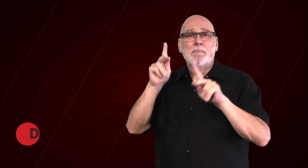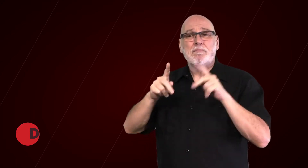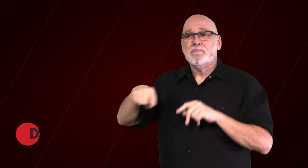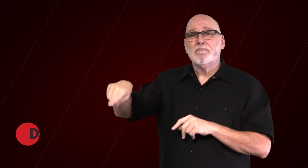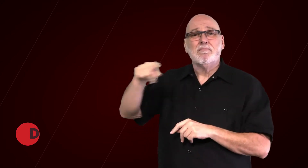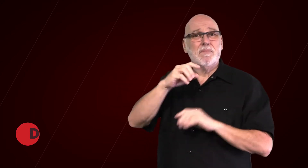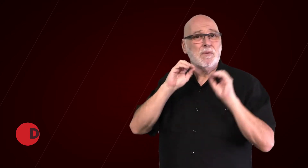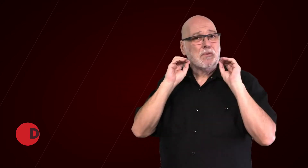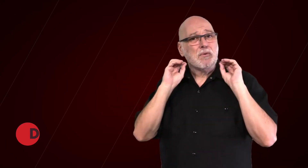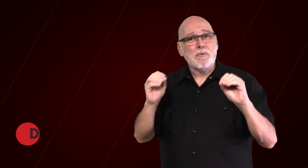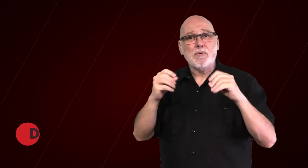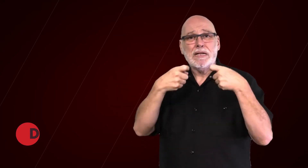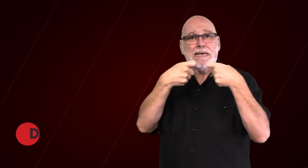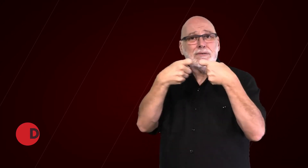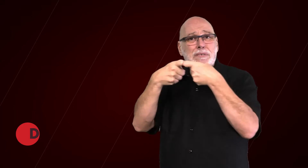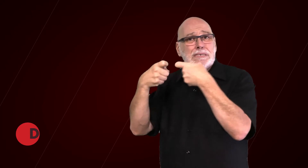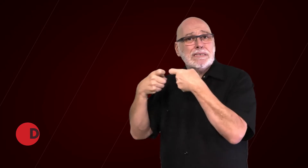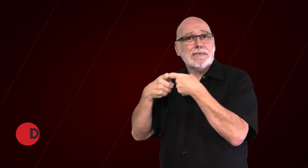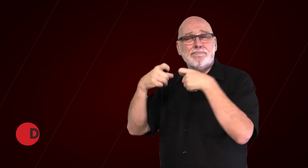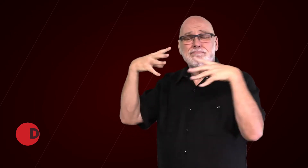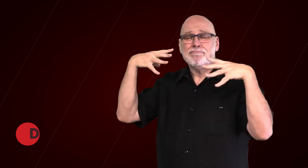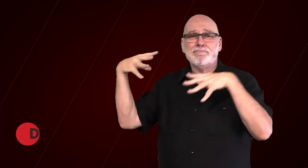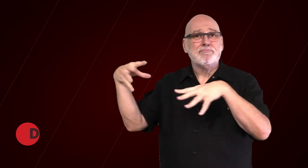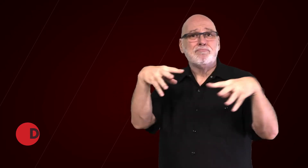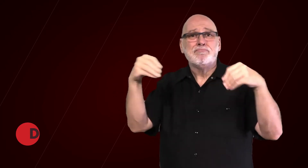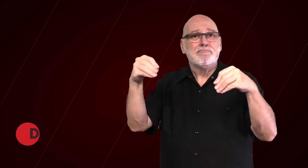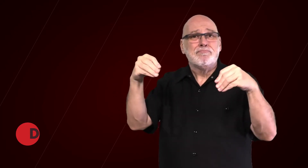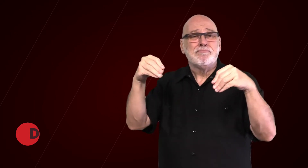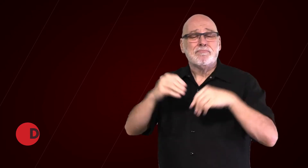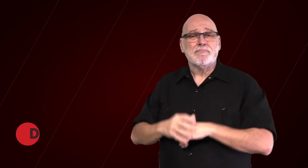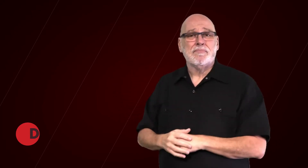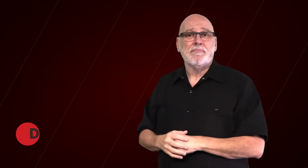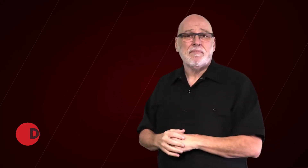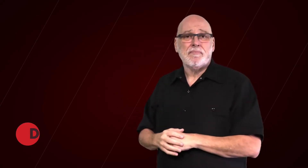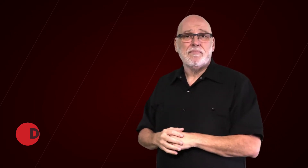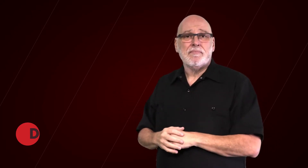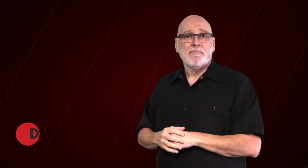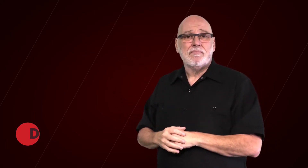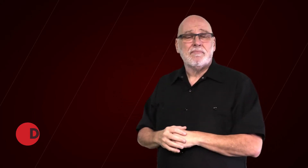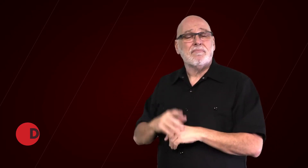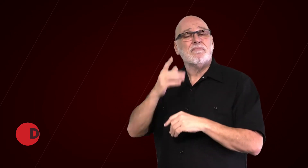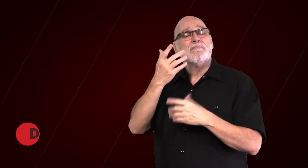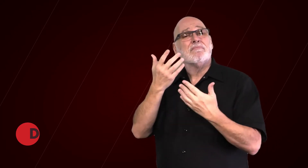Many people were left without electricity.